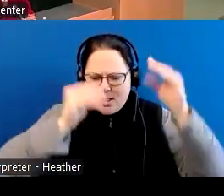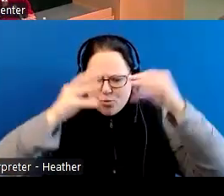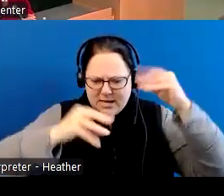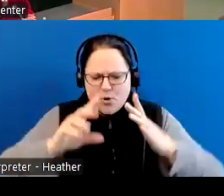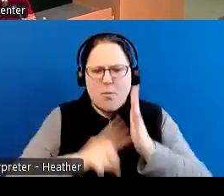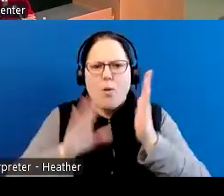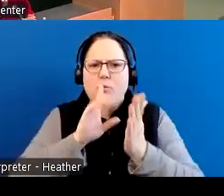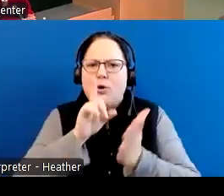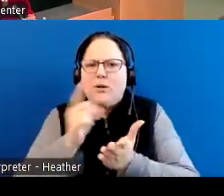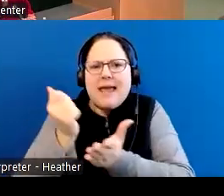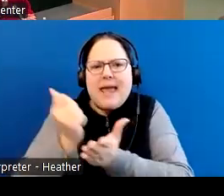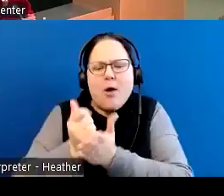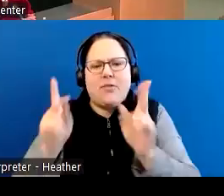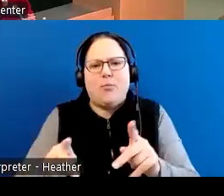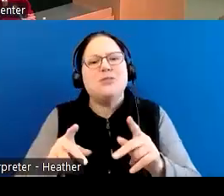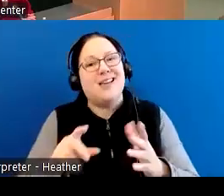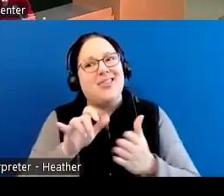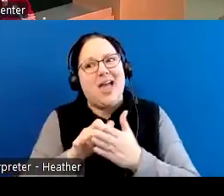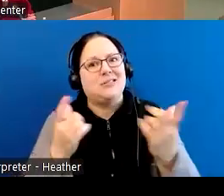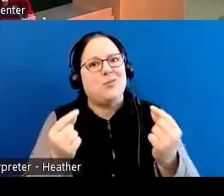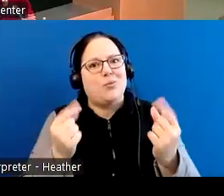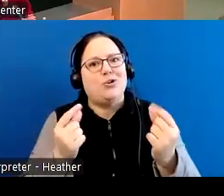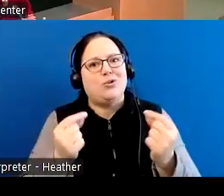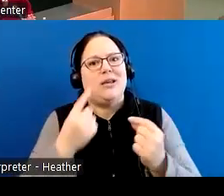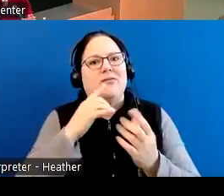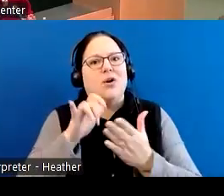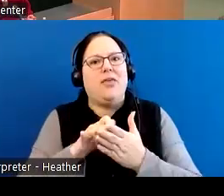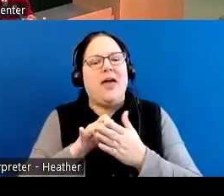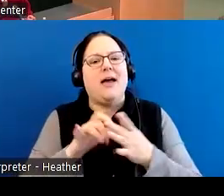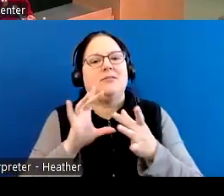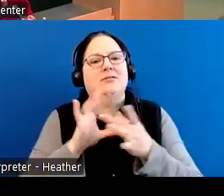Um and that's what we're doing as we're going over this narrative safety plan. Uh, and I think this,